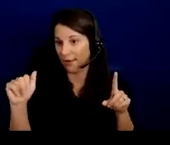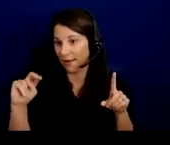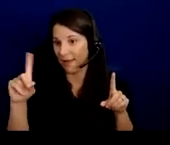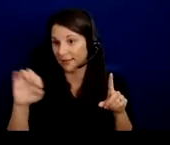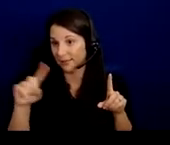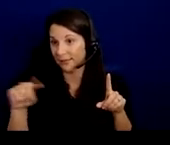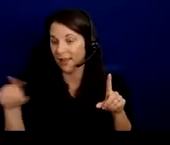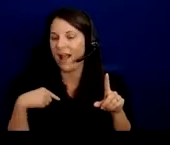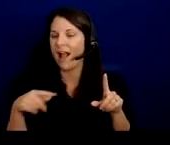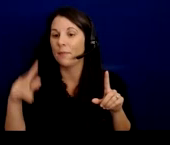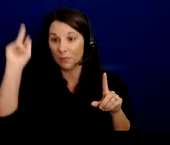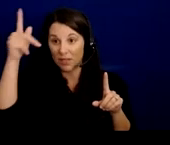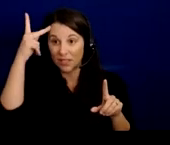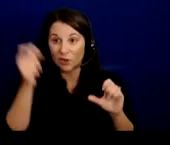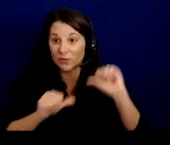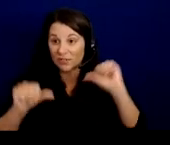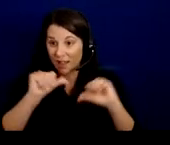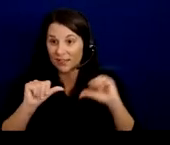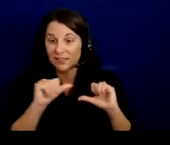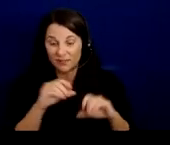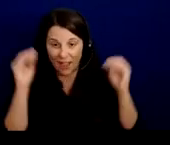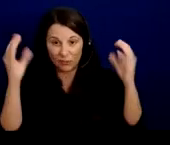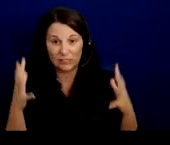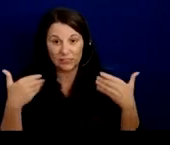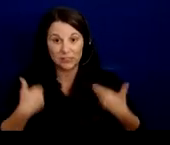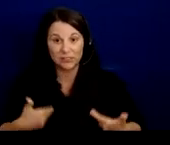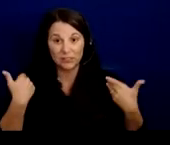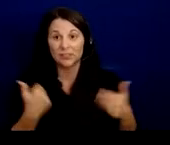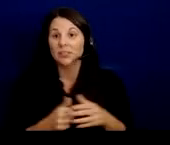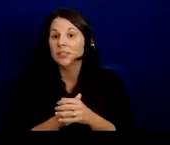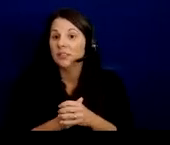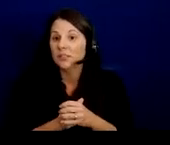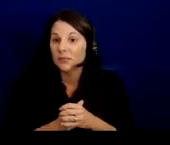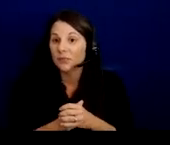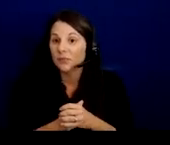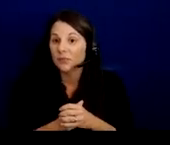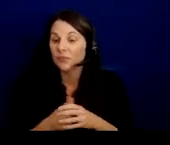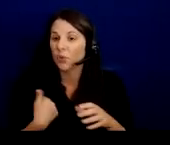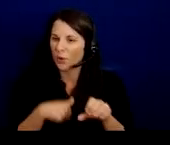and we've been working on the last semester or more.